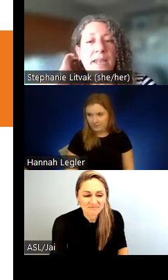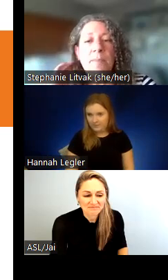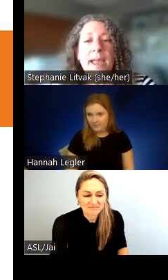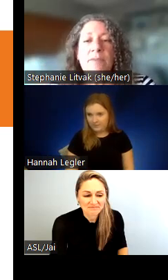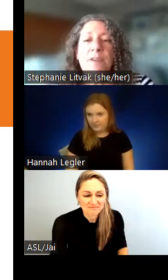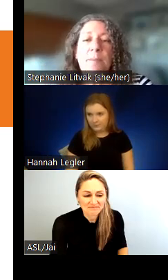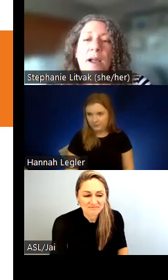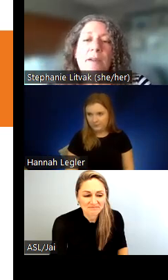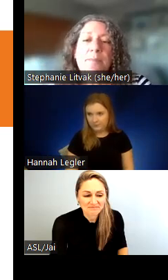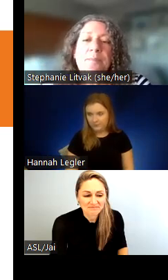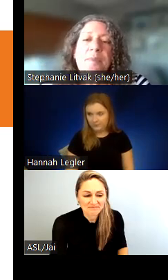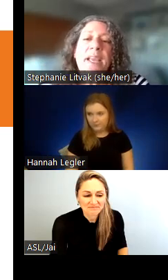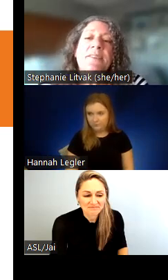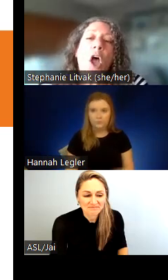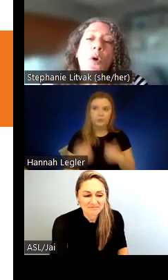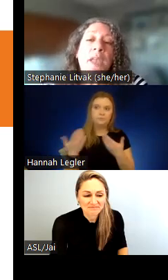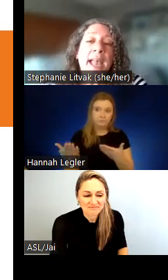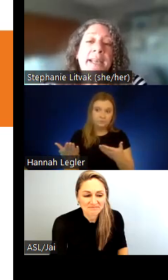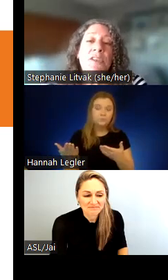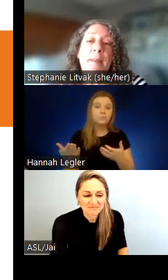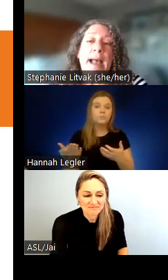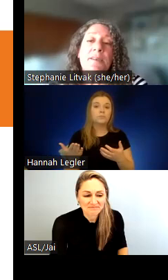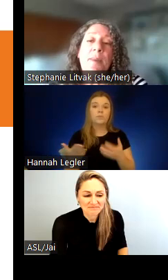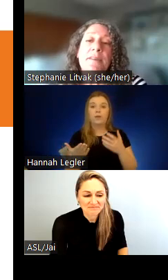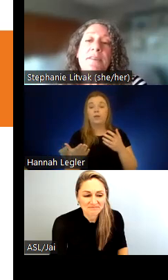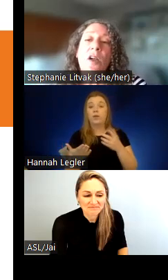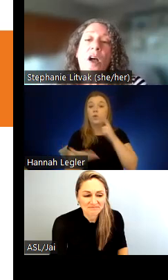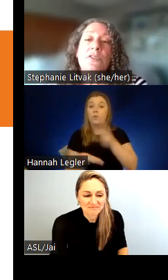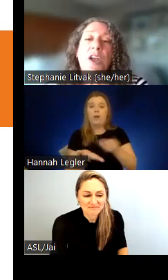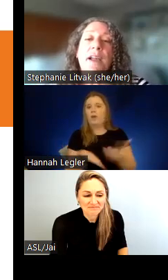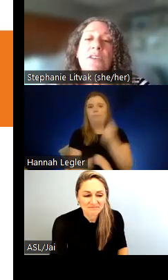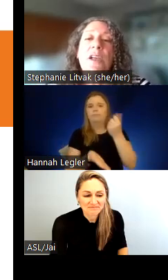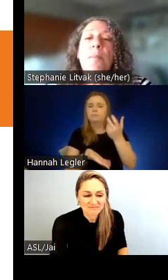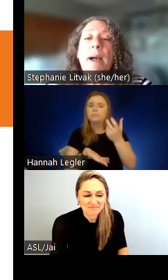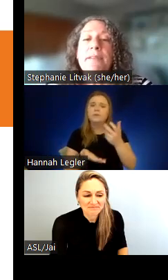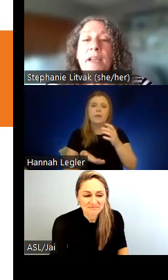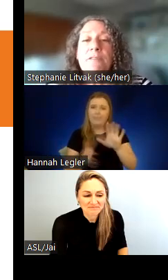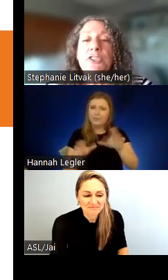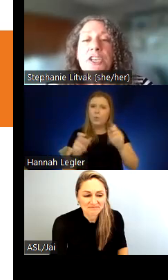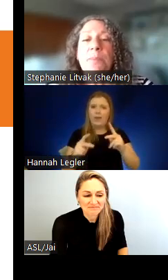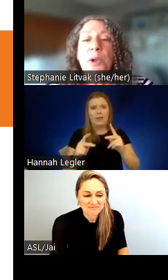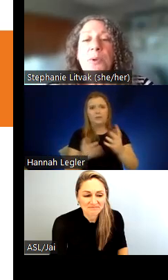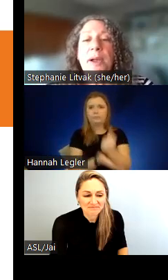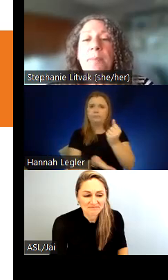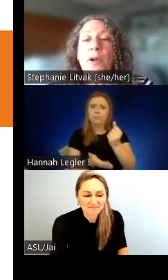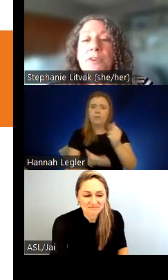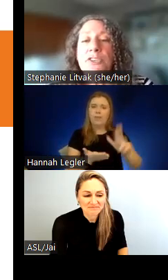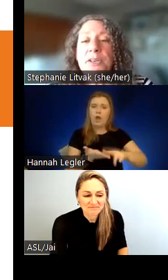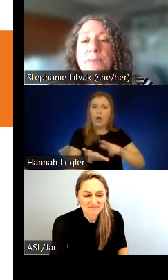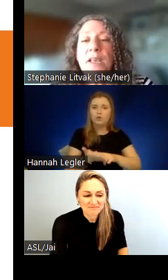Getting bang for the buck, it is okay to maximize a contract by leveraging program partnerships